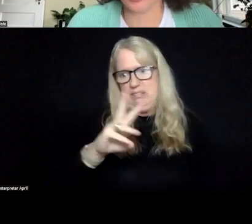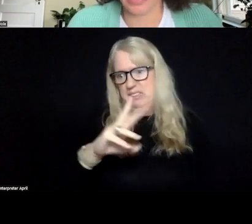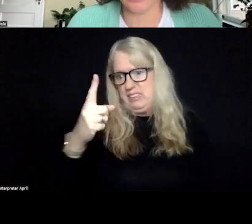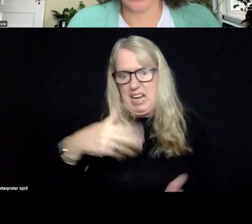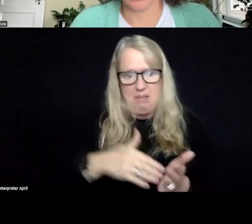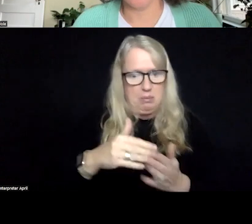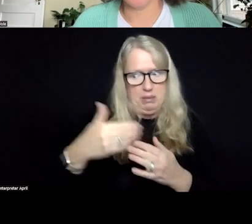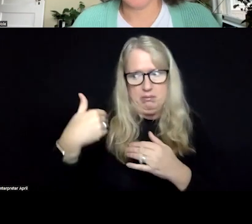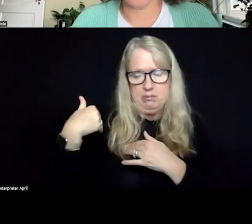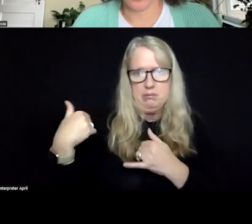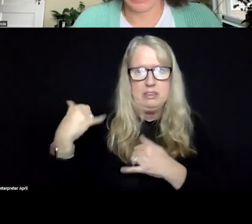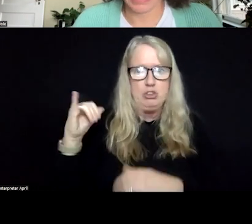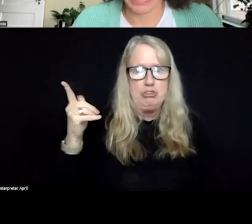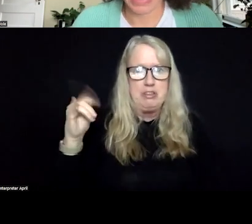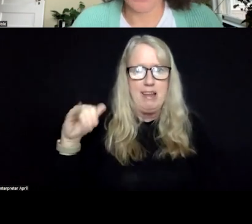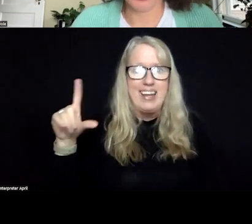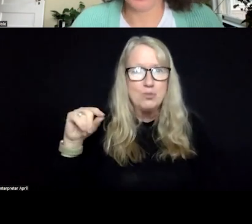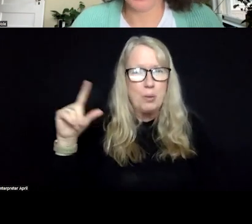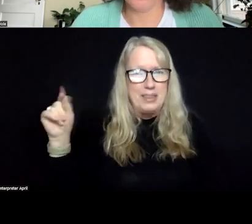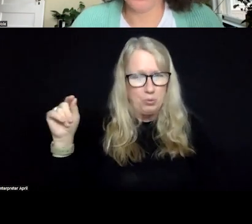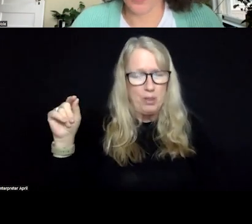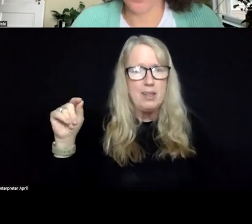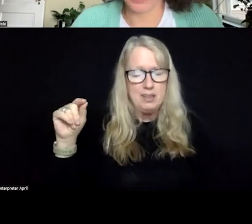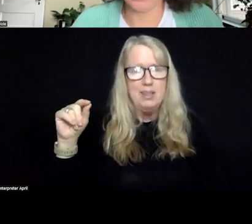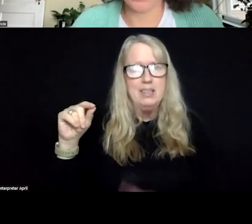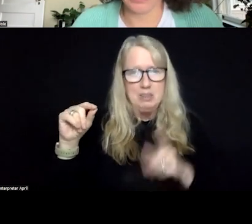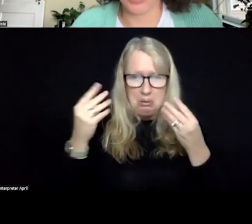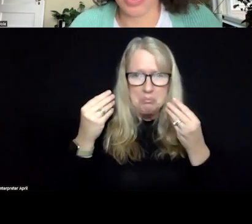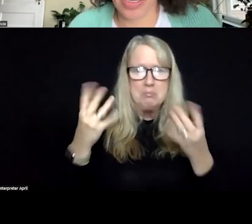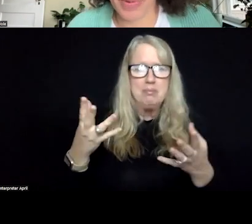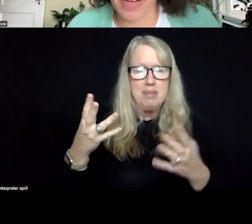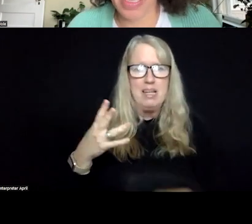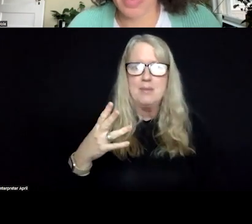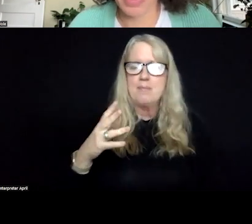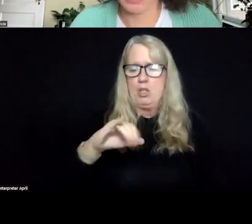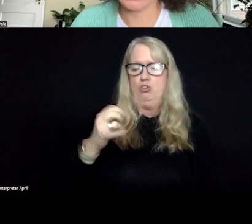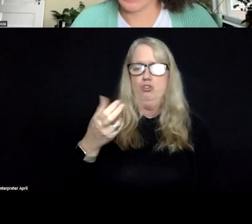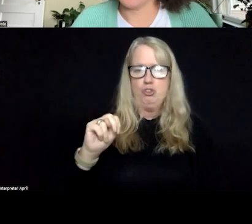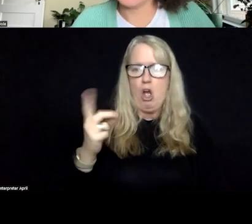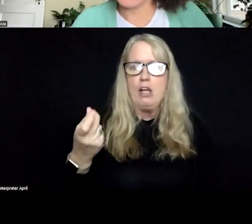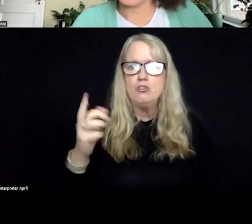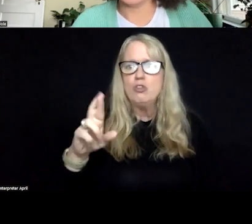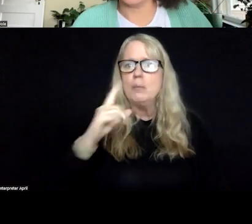JULY OF 2020. JOHN, YOU HAVE TO KEEP ME HONEST, I THINK IN THE